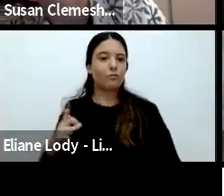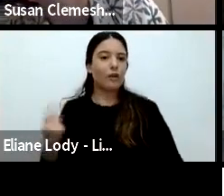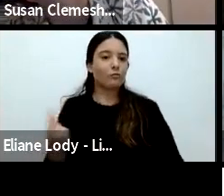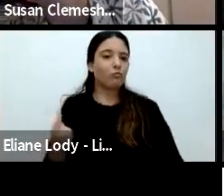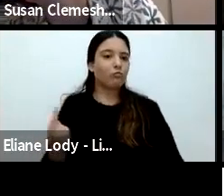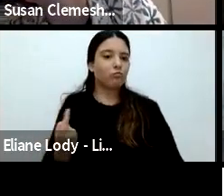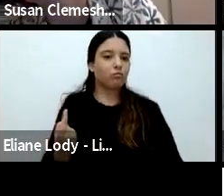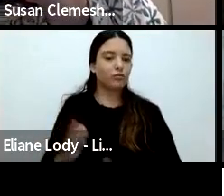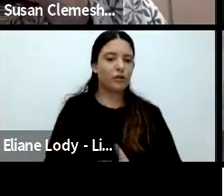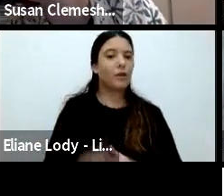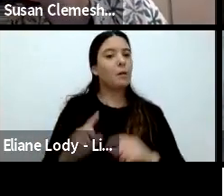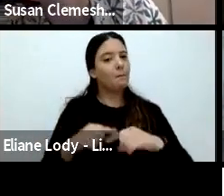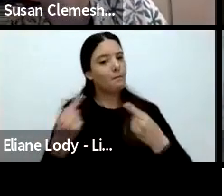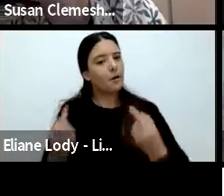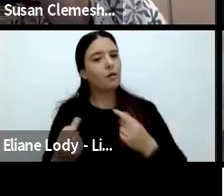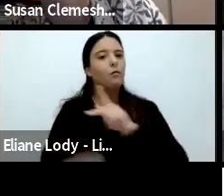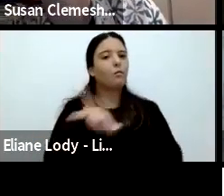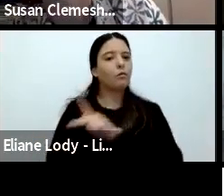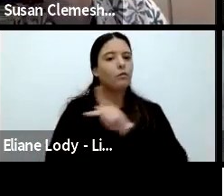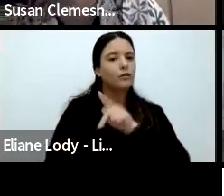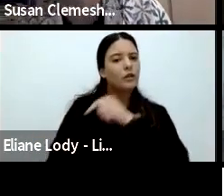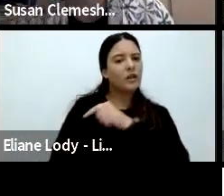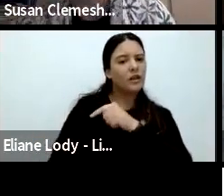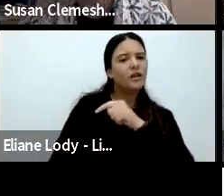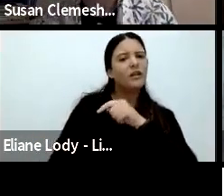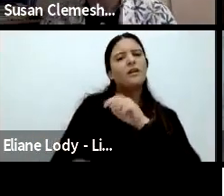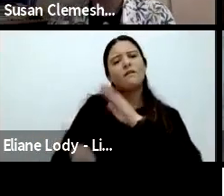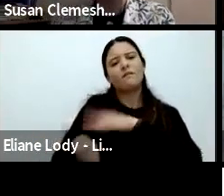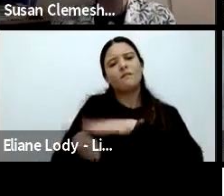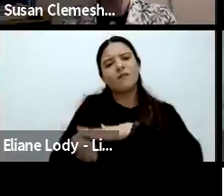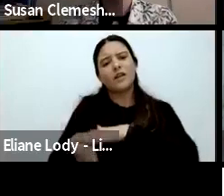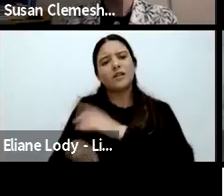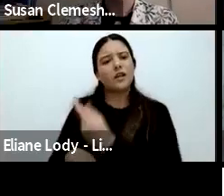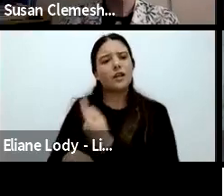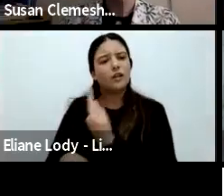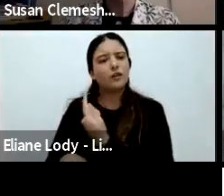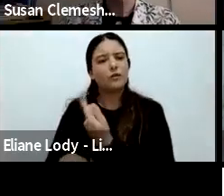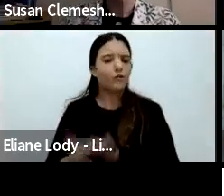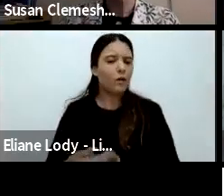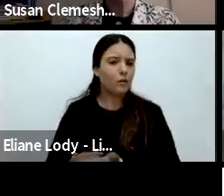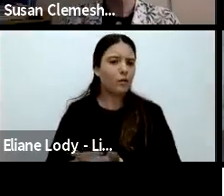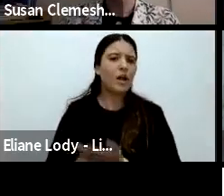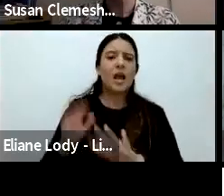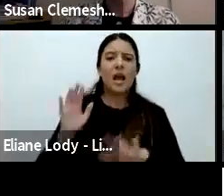shape what the individual what the individual teacher can do. And there are things that And there are things that you just can't do it